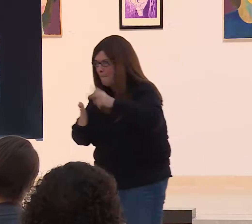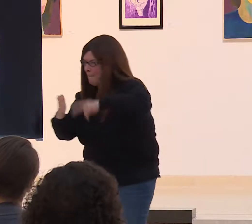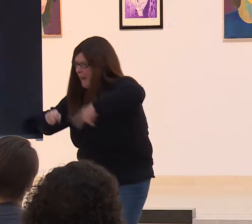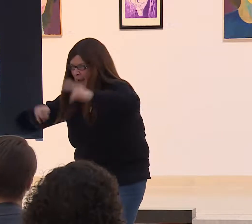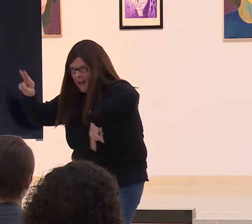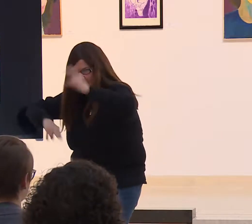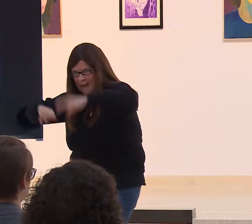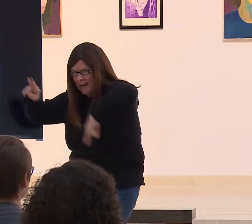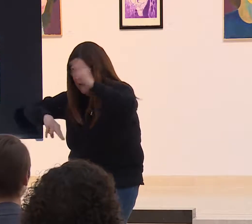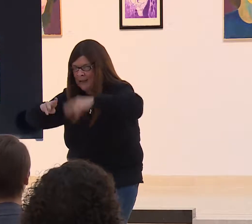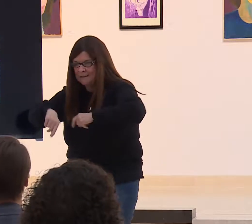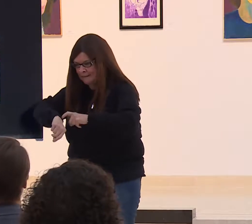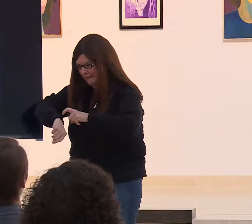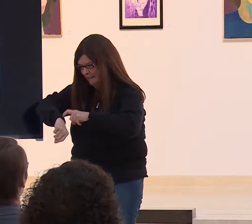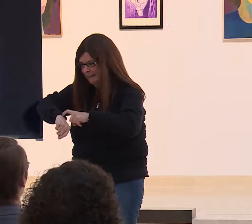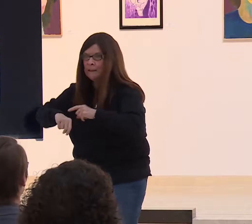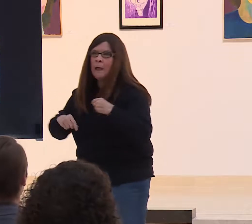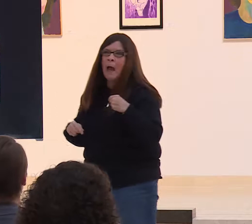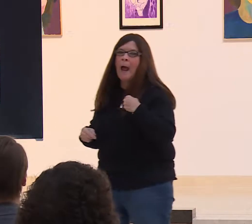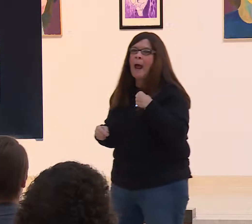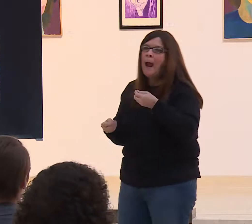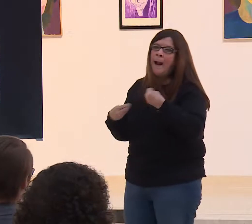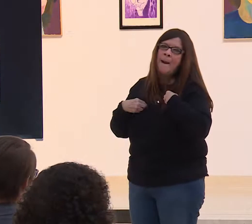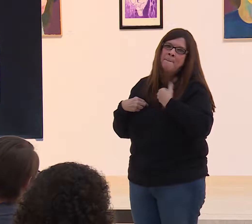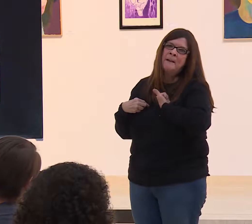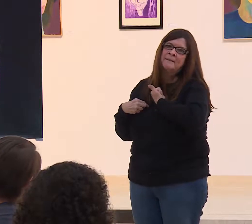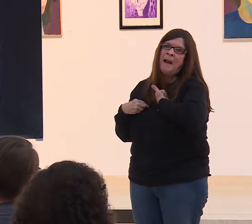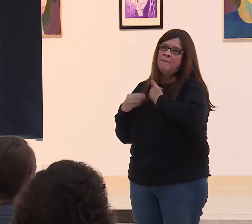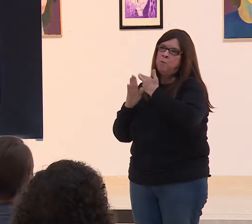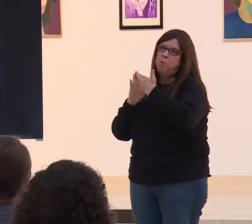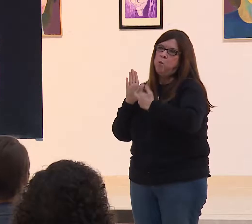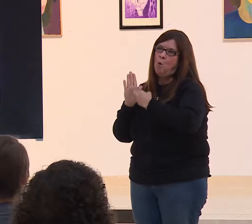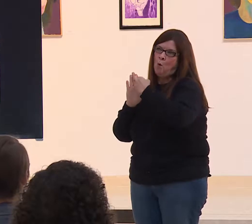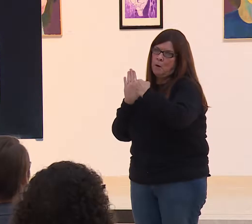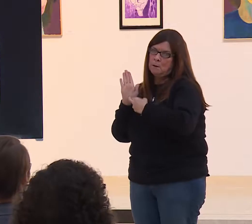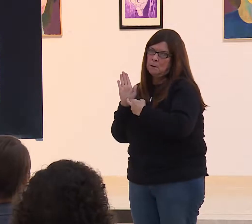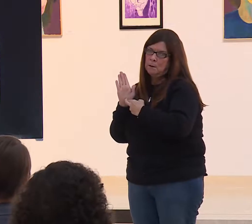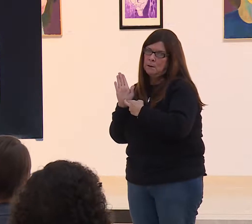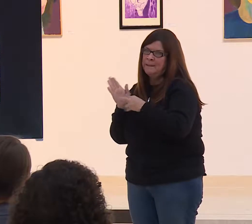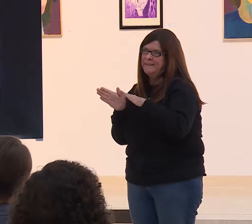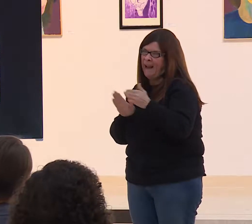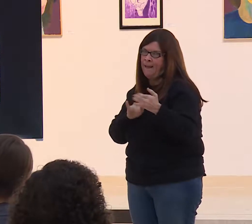So I get an idea and I run with it; I pull out my paints and go for it.